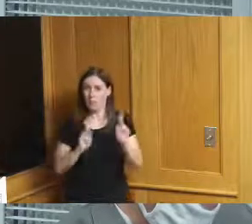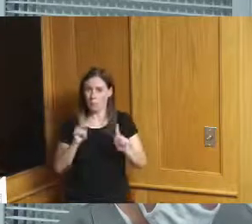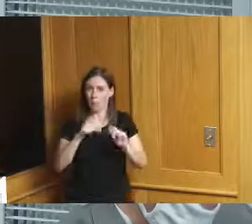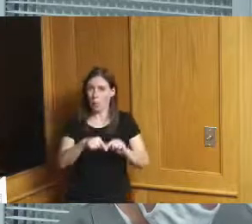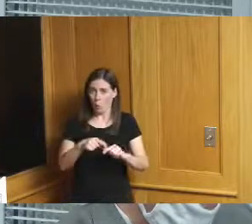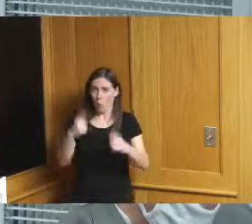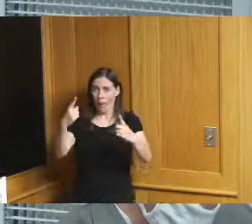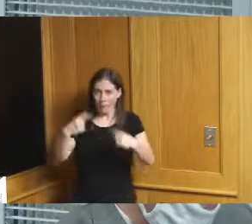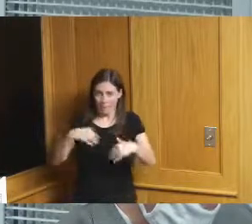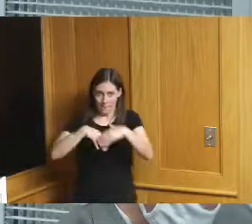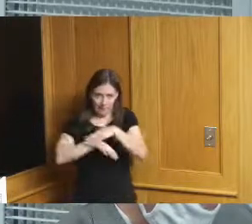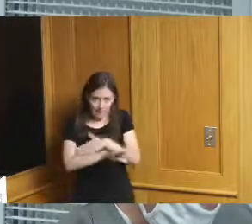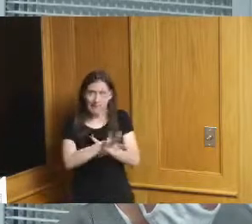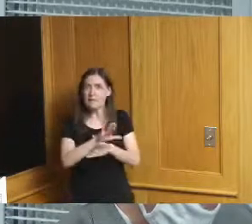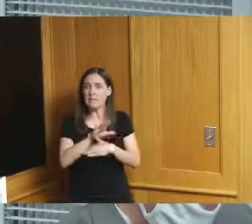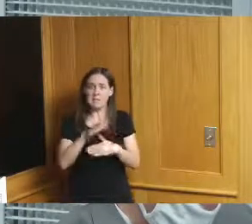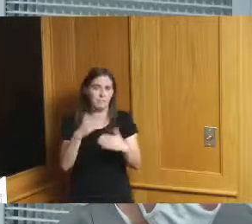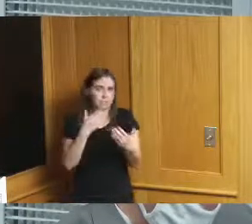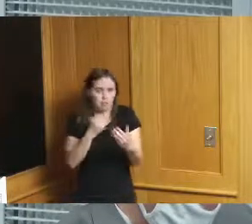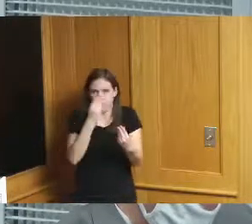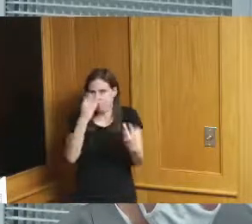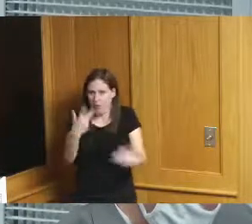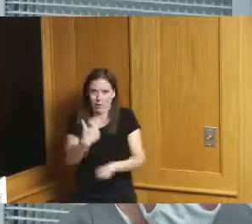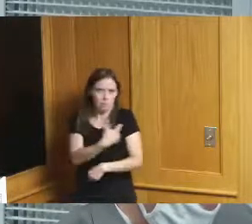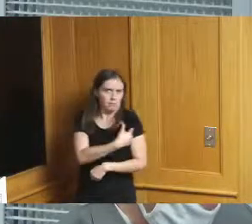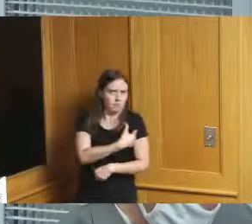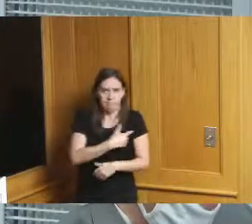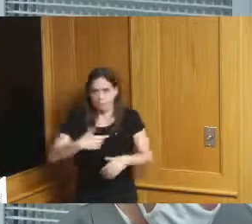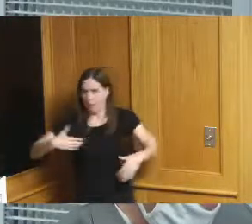or unvaccinated wear masks uh while they're on this building and that would apply to